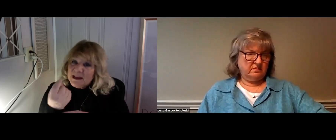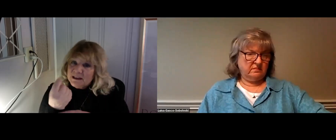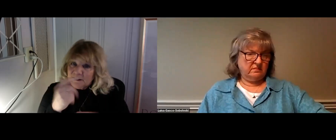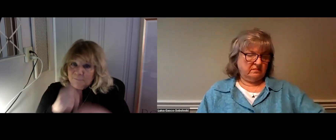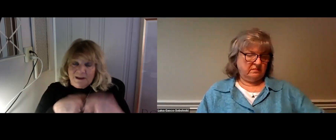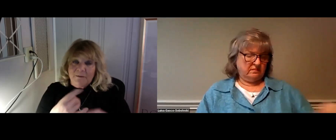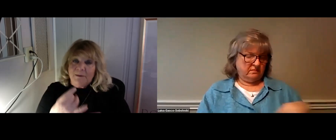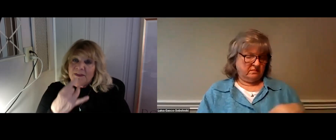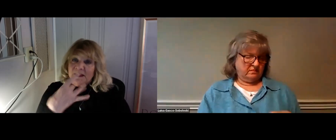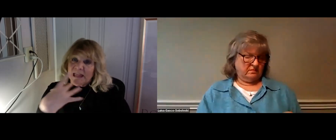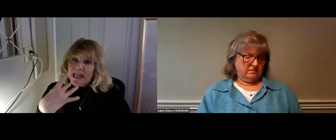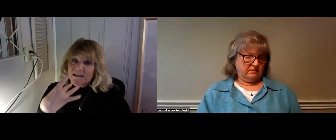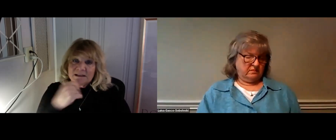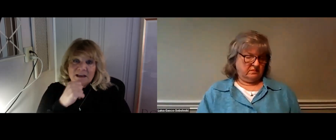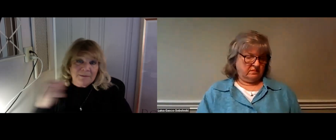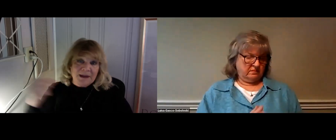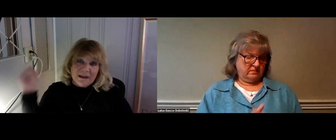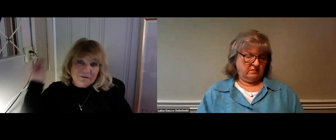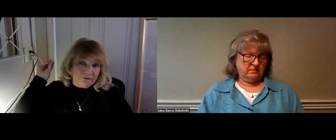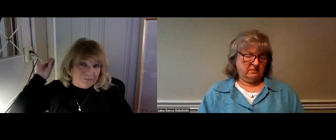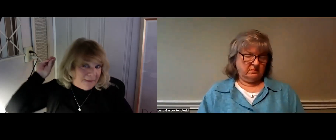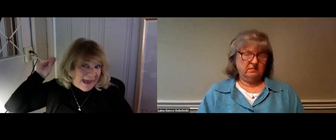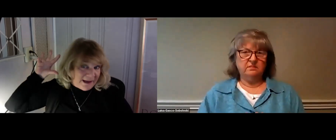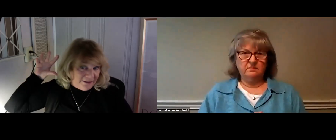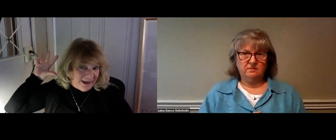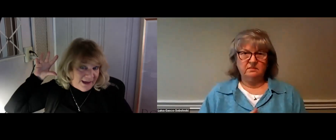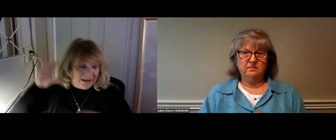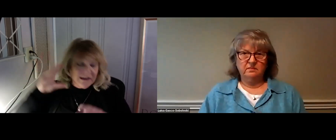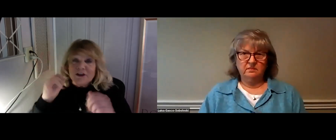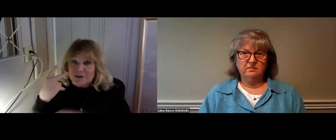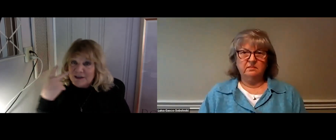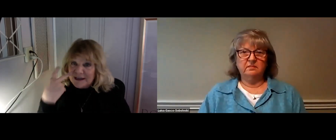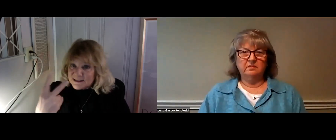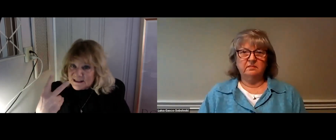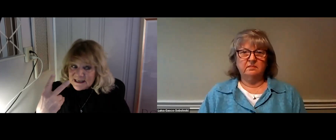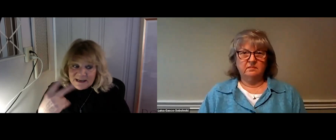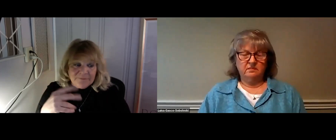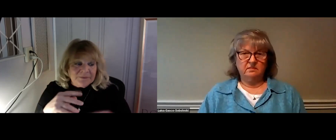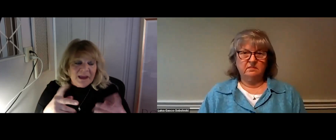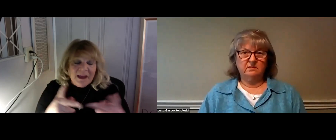little bit about the lights not being in back of their head so they can see. They